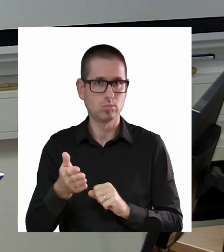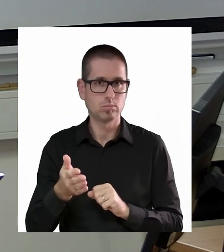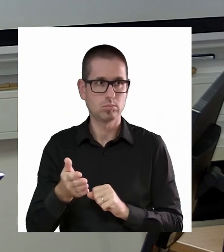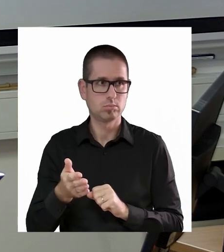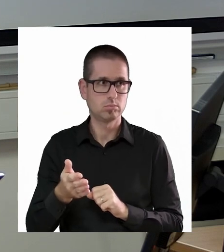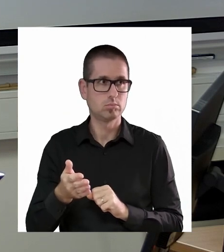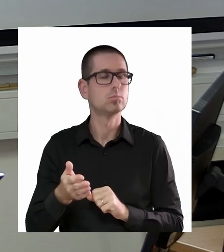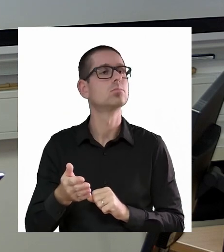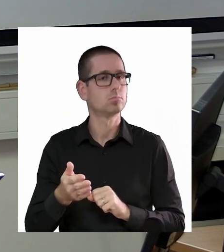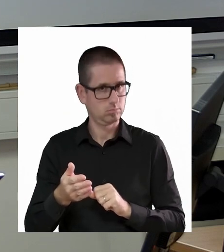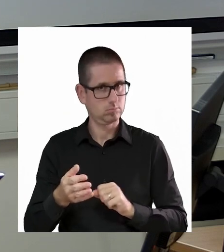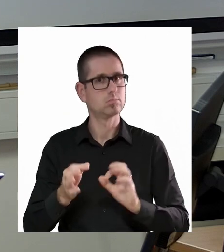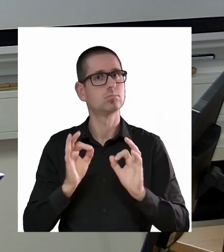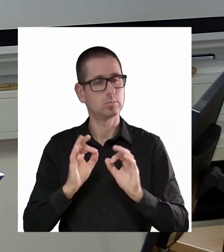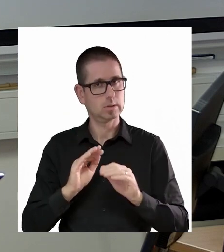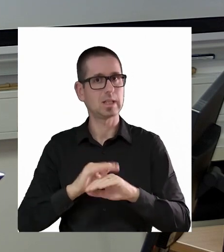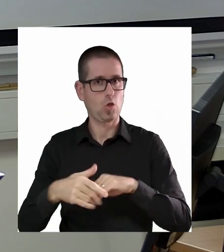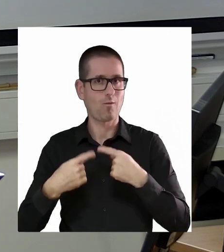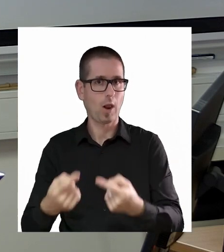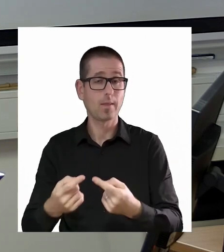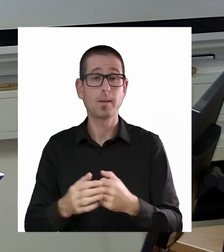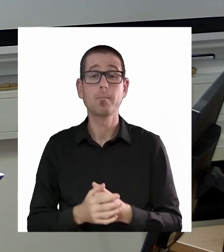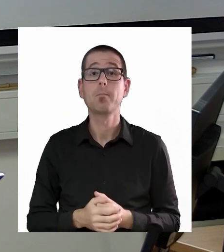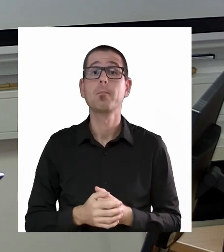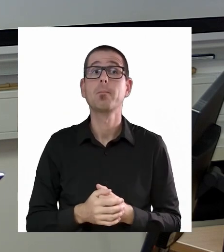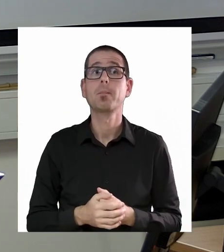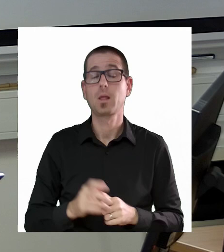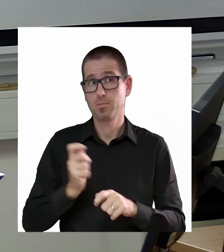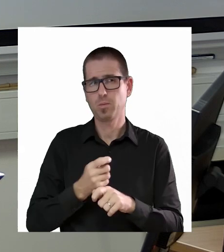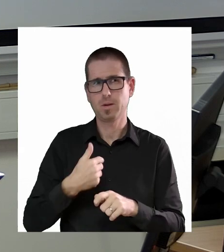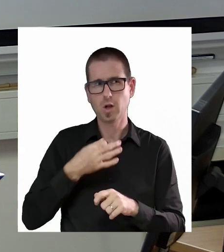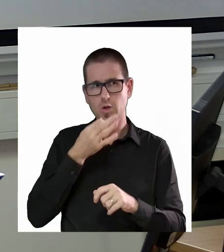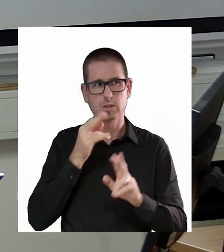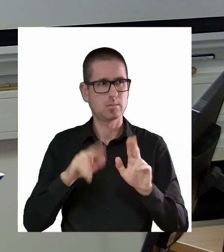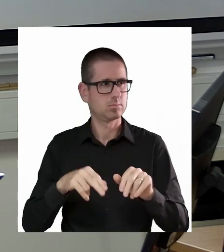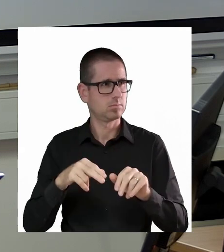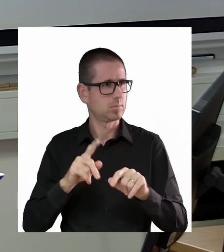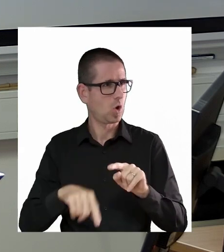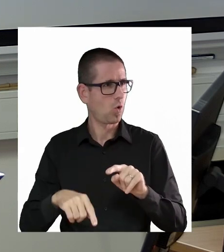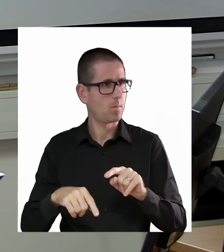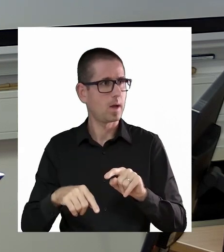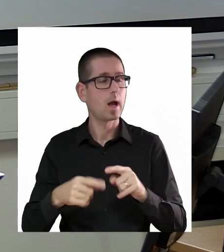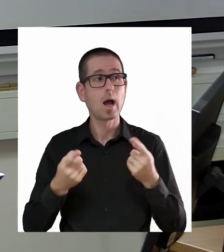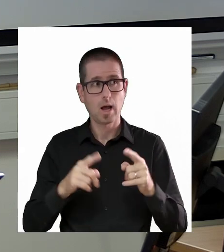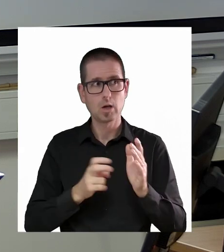addressed. There are. Correct me if I'm wrong, Isabelle and Marta. I think there still are some issues